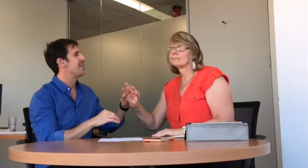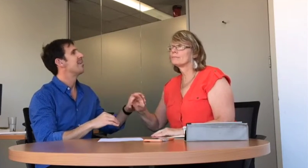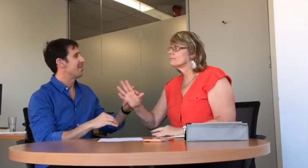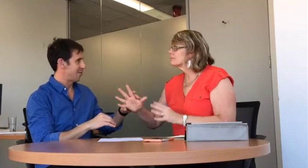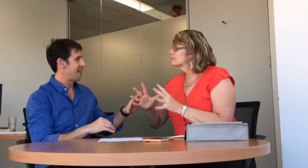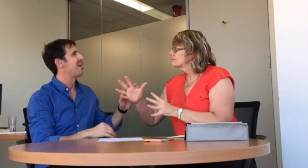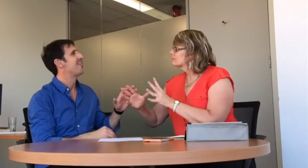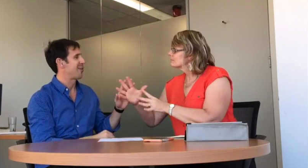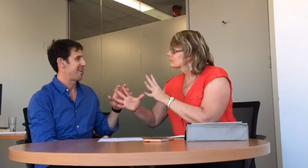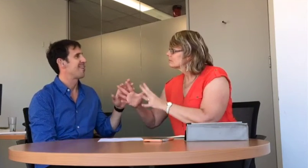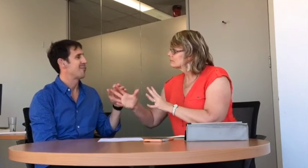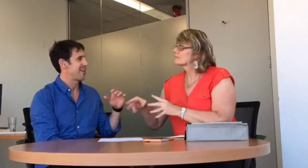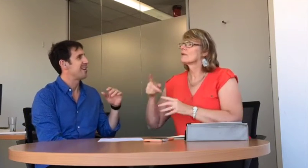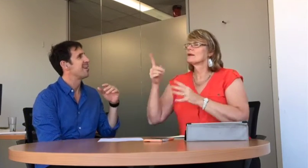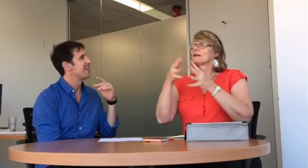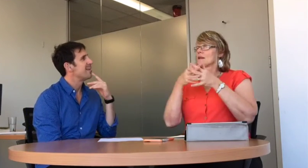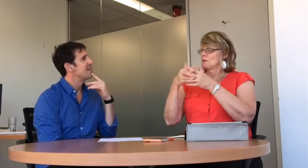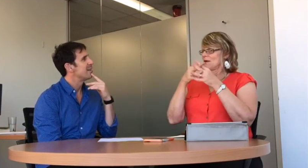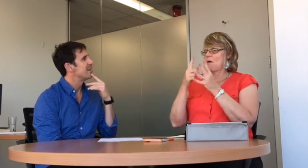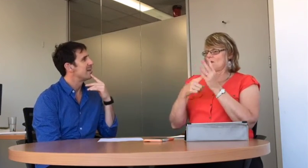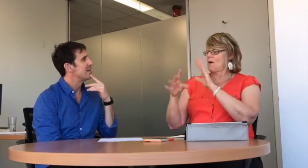my interpreting changed to become more tactile.